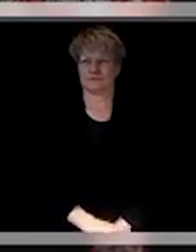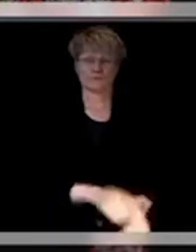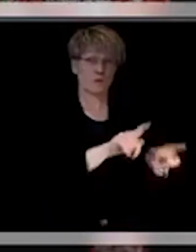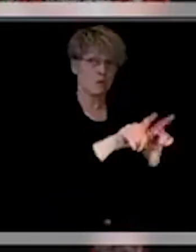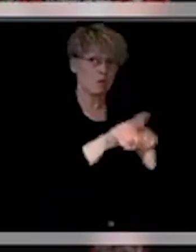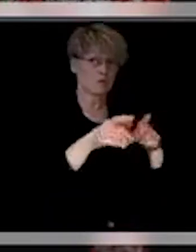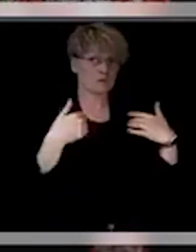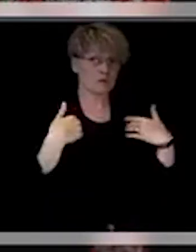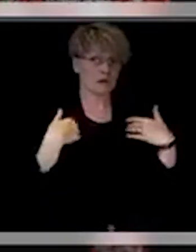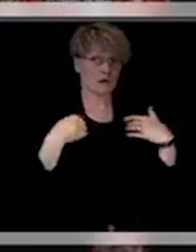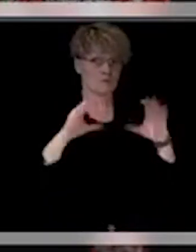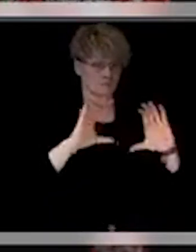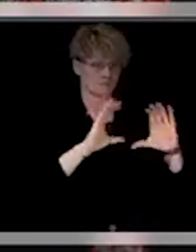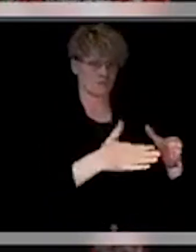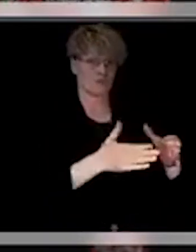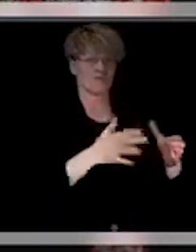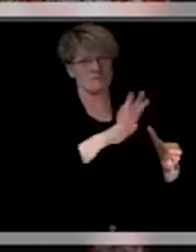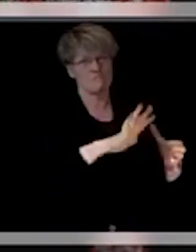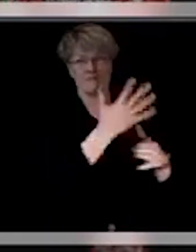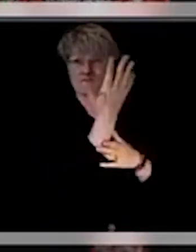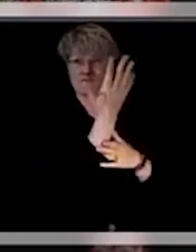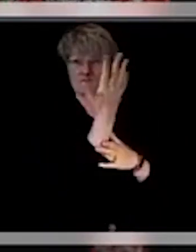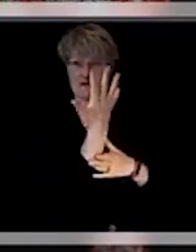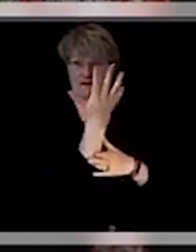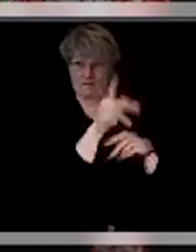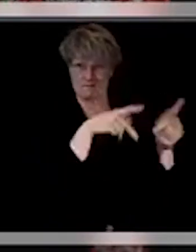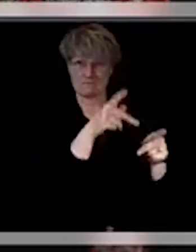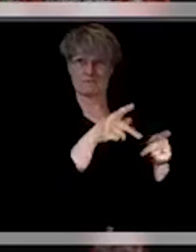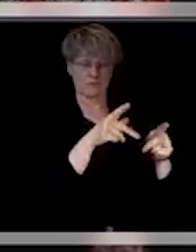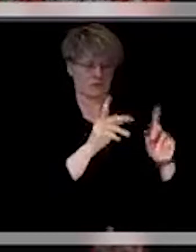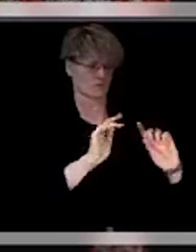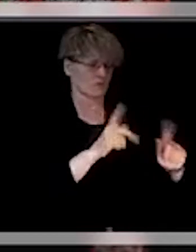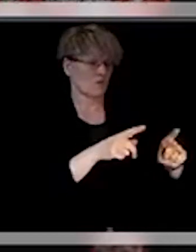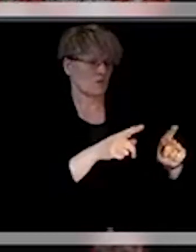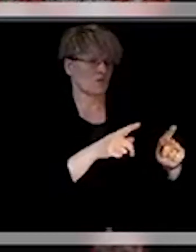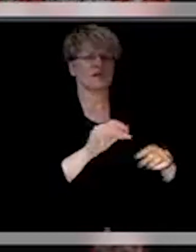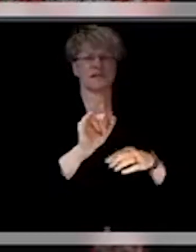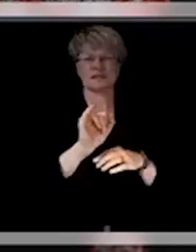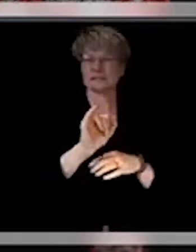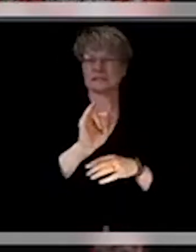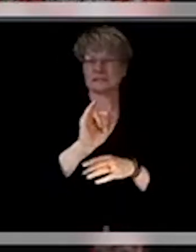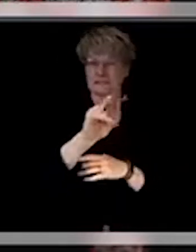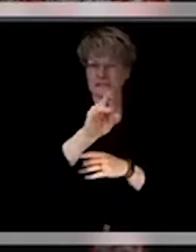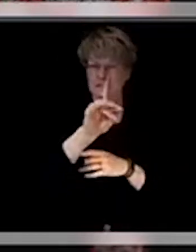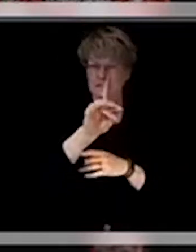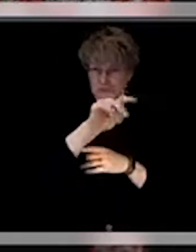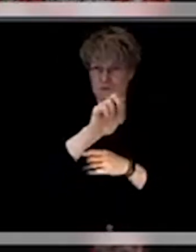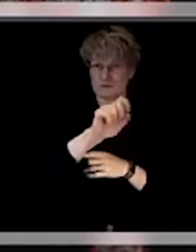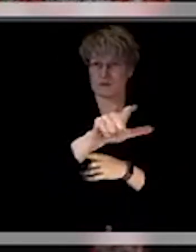about five people, associated with an industrial business that we've been investigating and